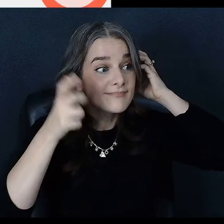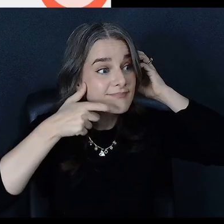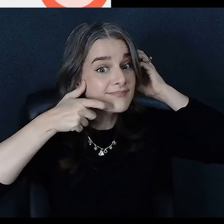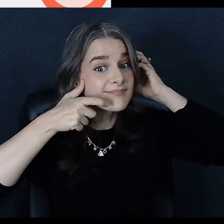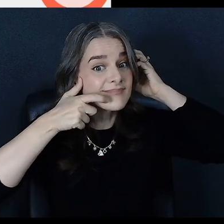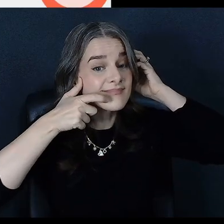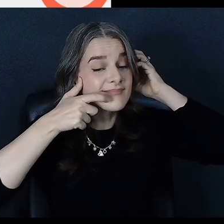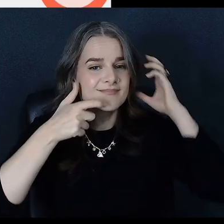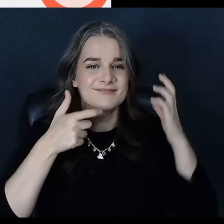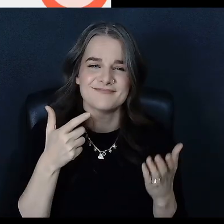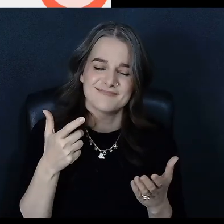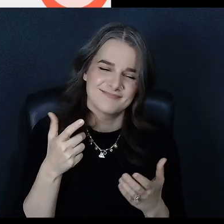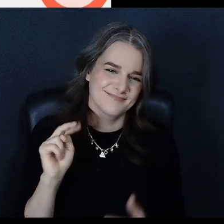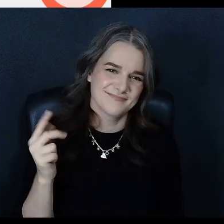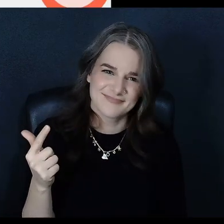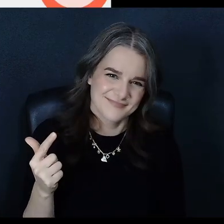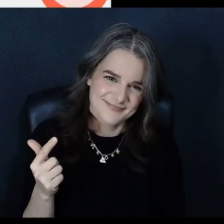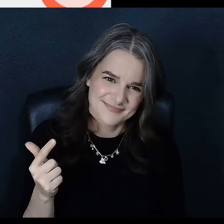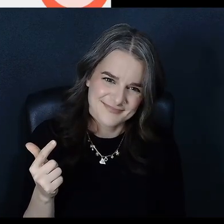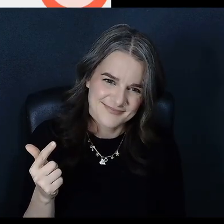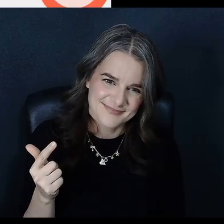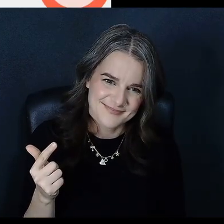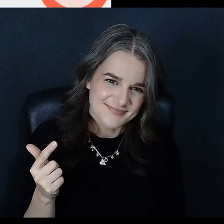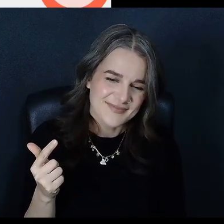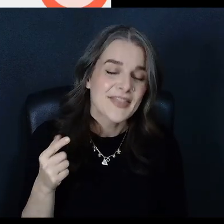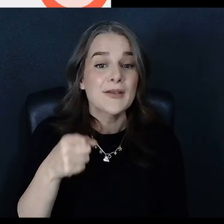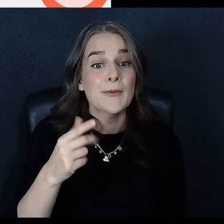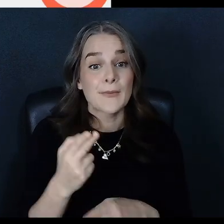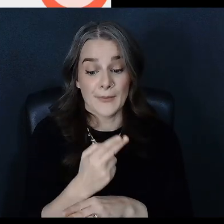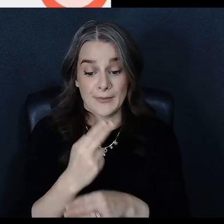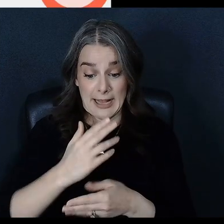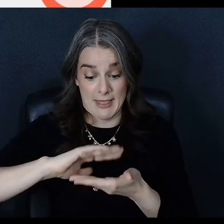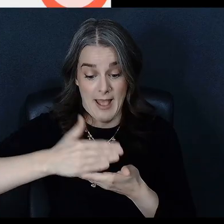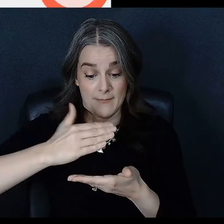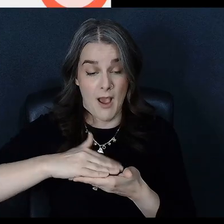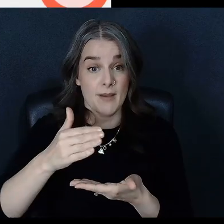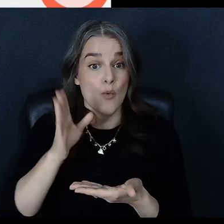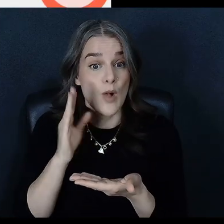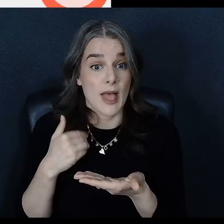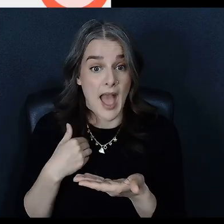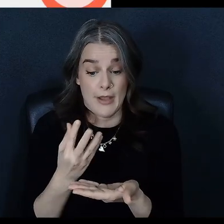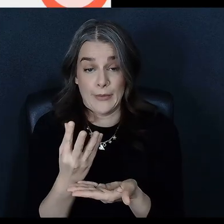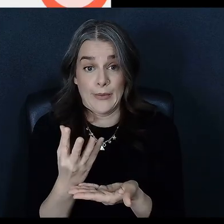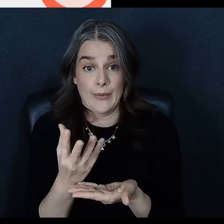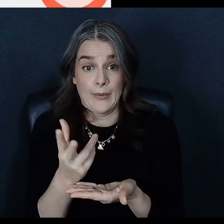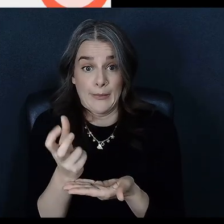If you're using a laptop and you're expecting a good microphone, chances are high you probably don't have a good microphone.